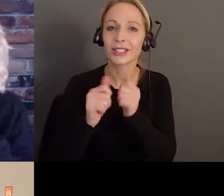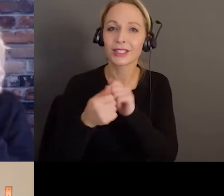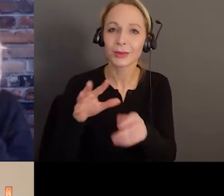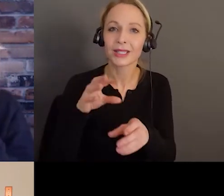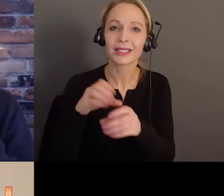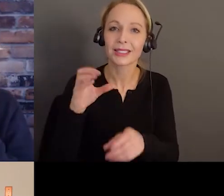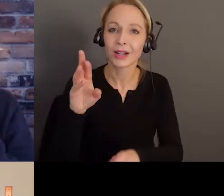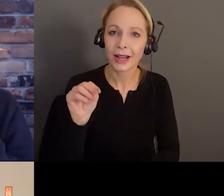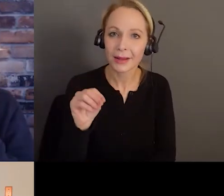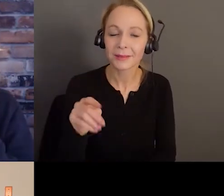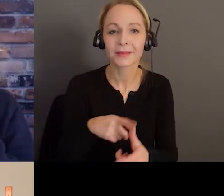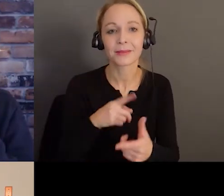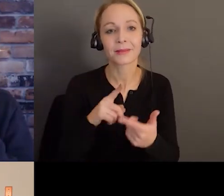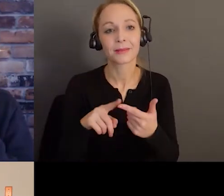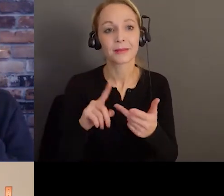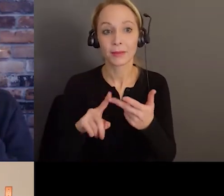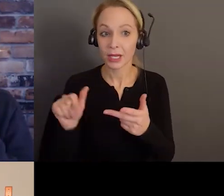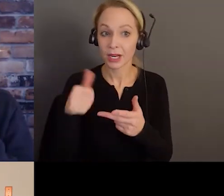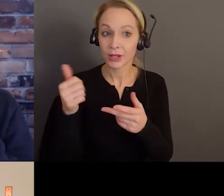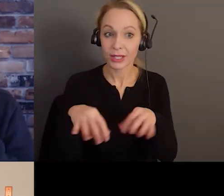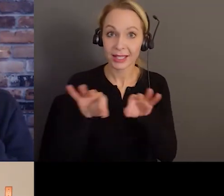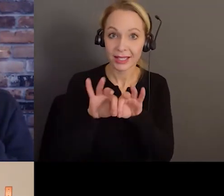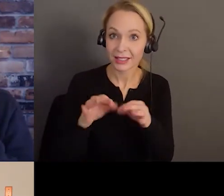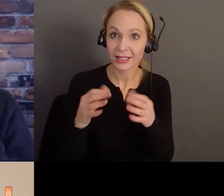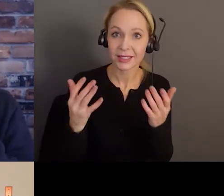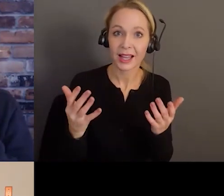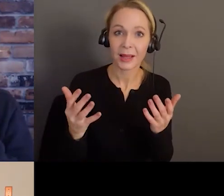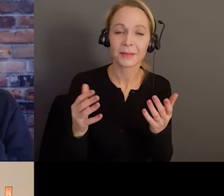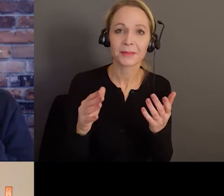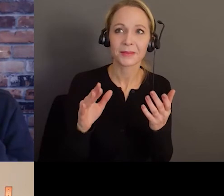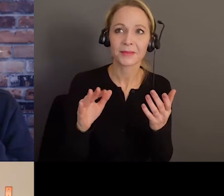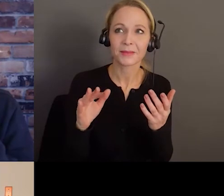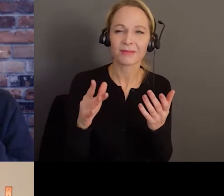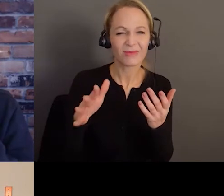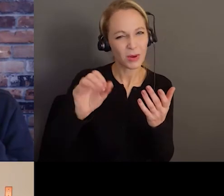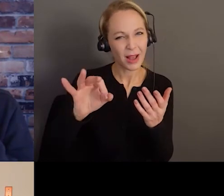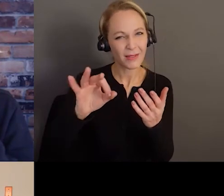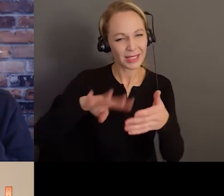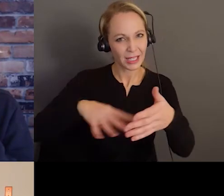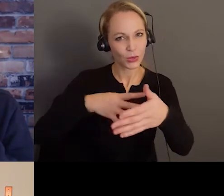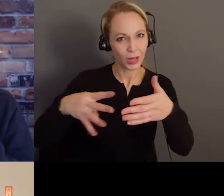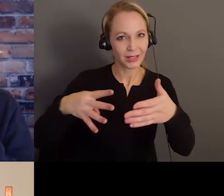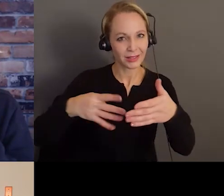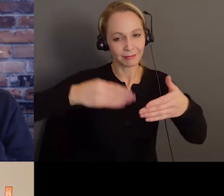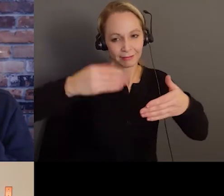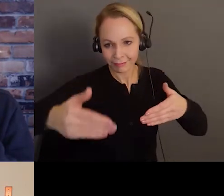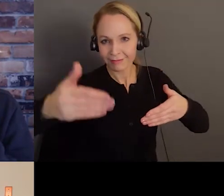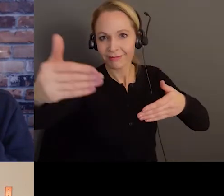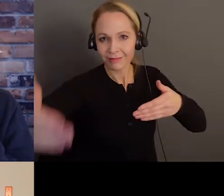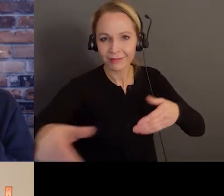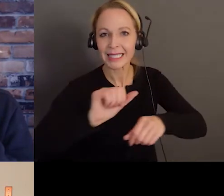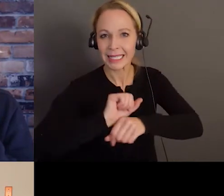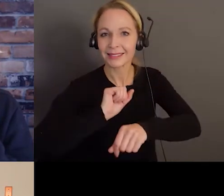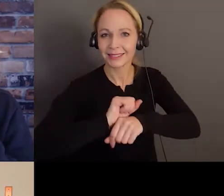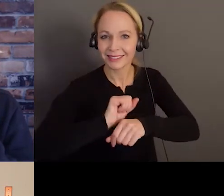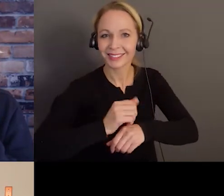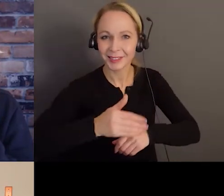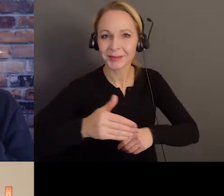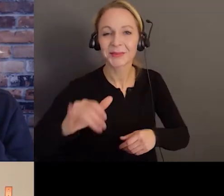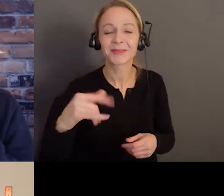BUT ANOTHER KEY ONE IS SORT OF A SCHEDULED TASK. SO THAT'S SOMETHING THAT WE HAVE AGAIN IF YOU WANT TO